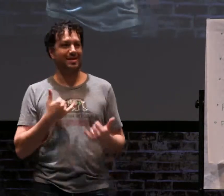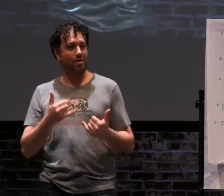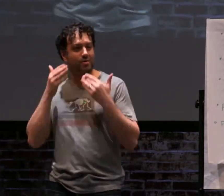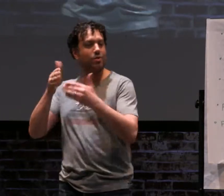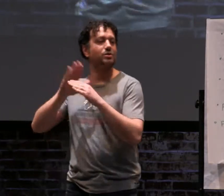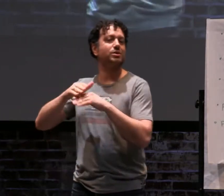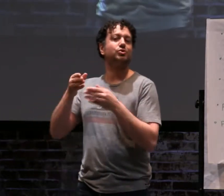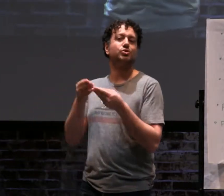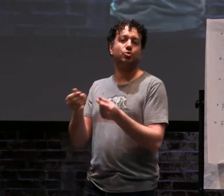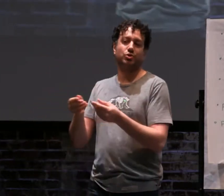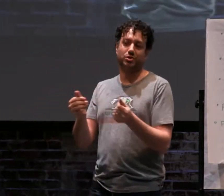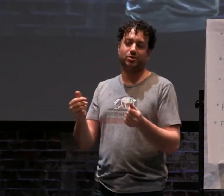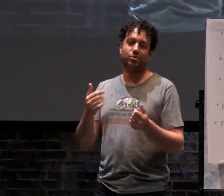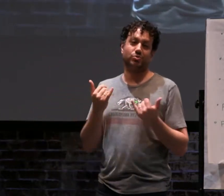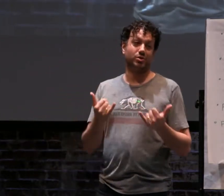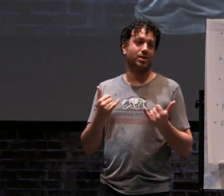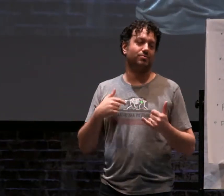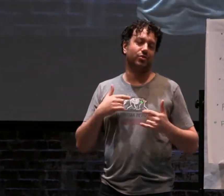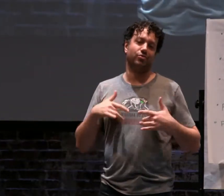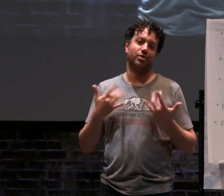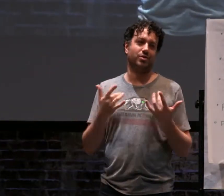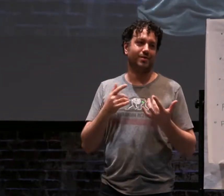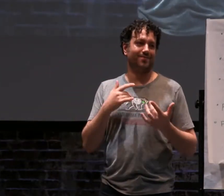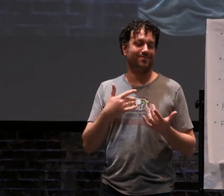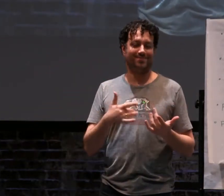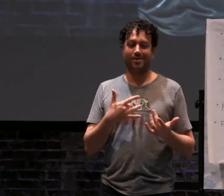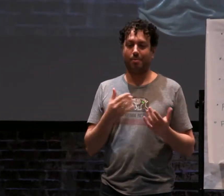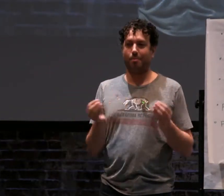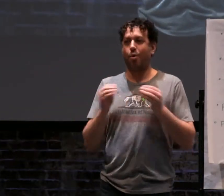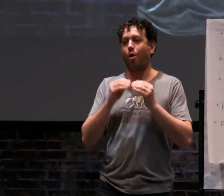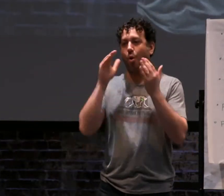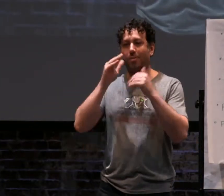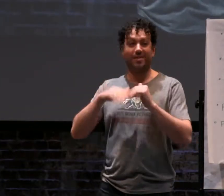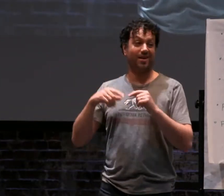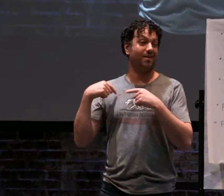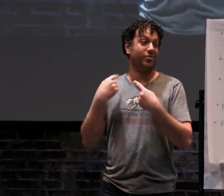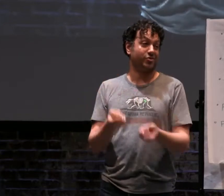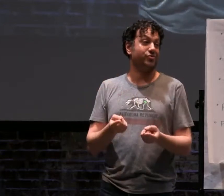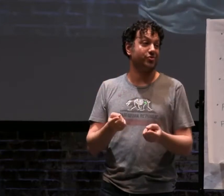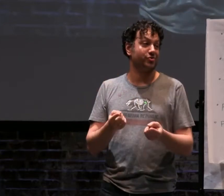We acknowledge that and now we are finding solutions for how we failed in the past.